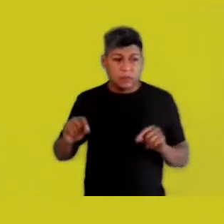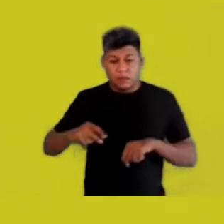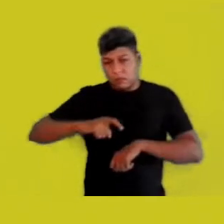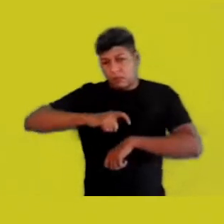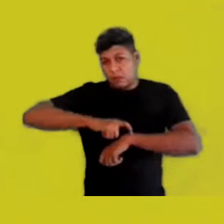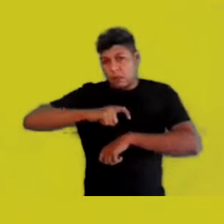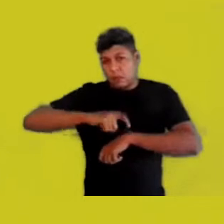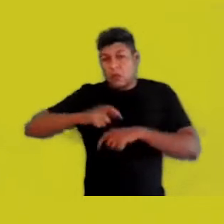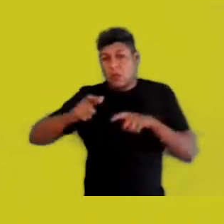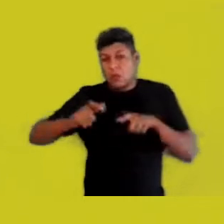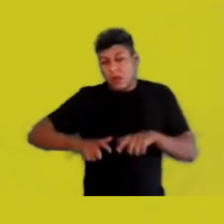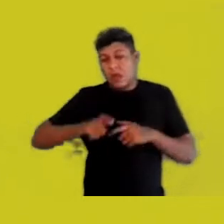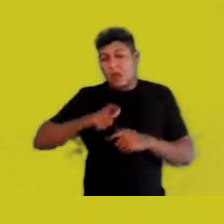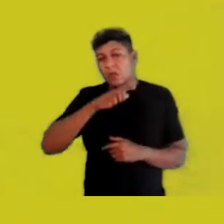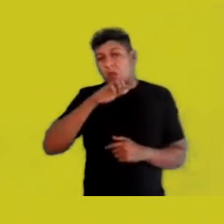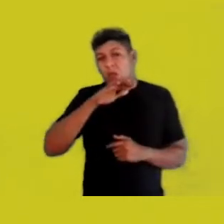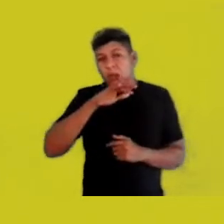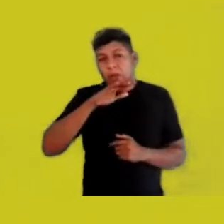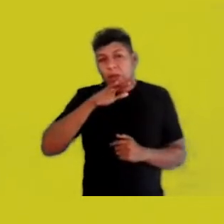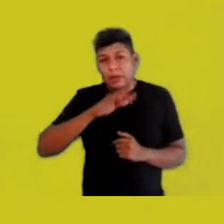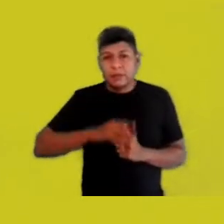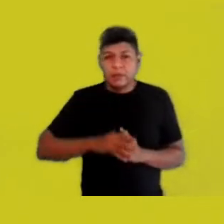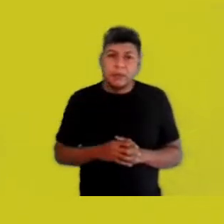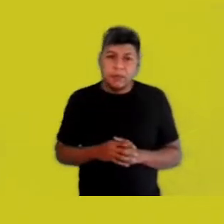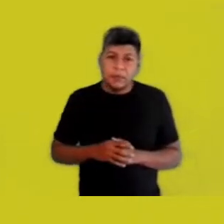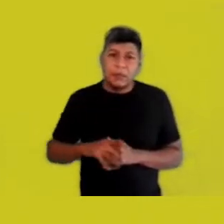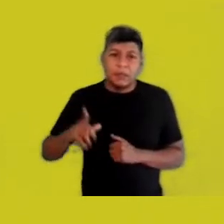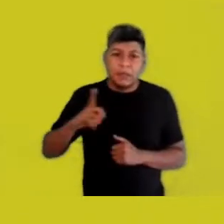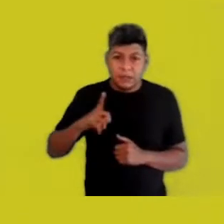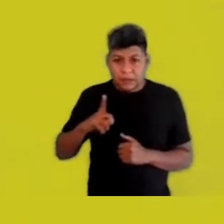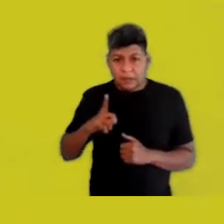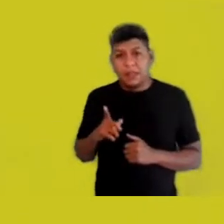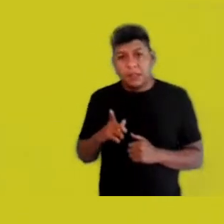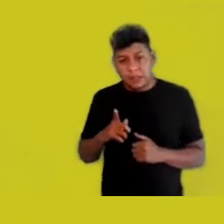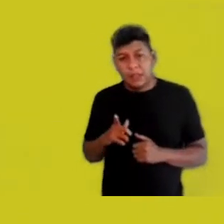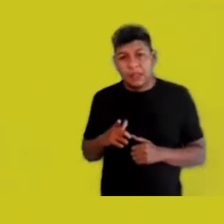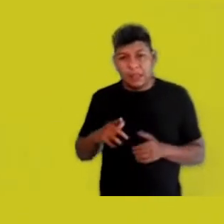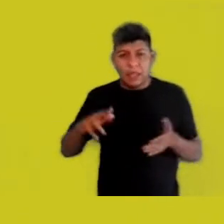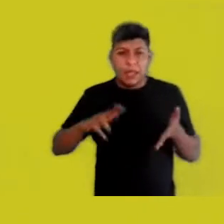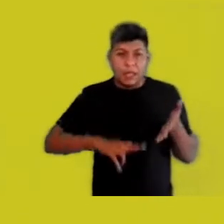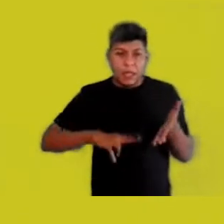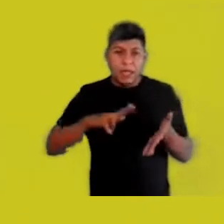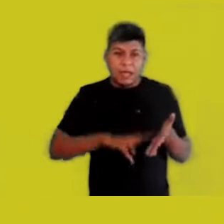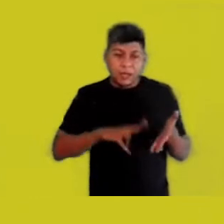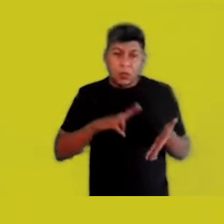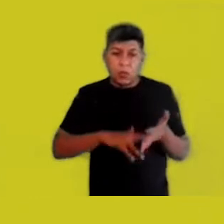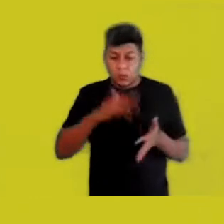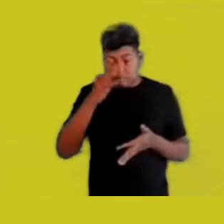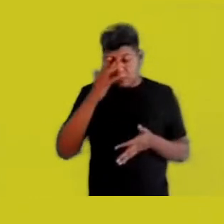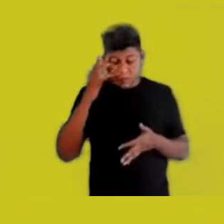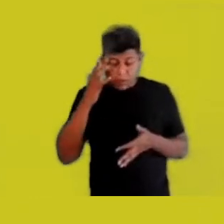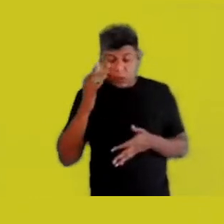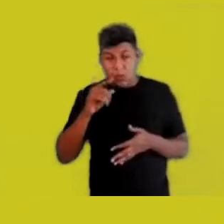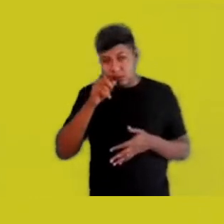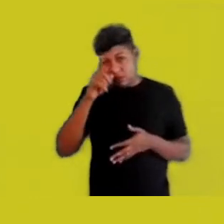a perverse side, and in that, I get inspiration from reading an Italian philosopher, Franco Berardi, very interesting,